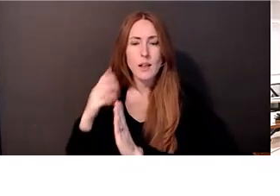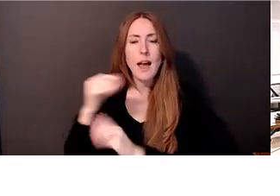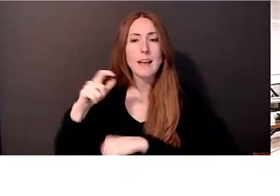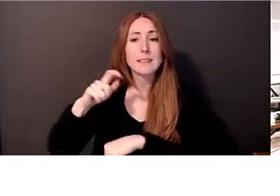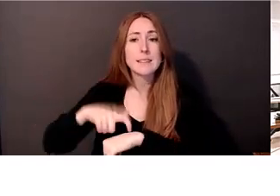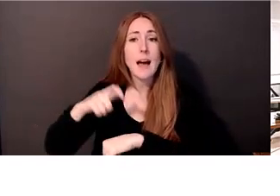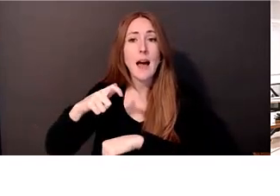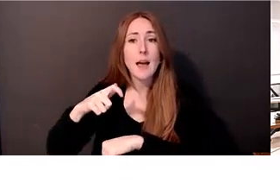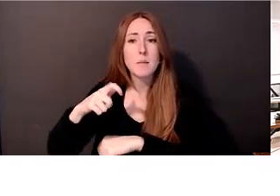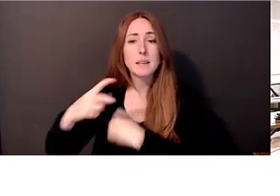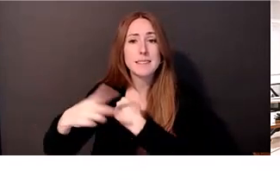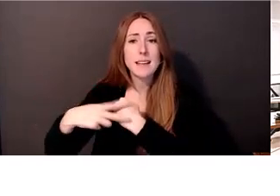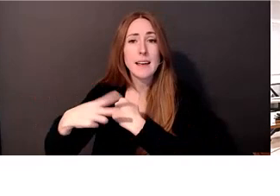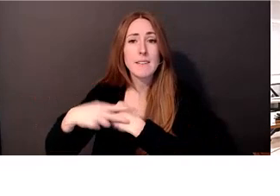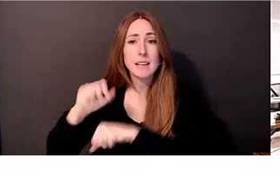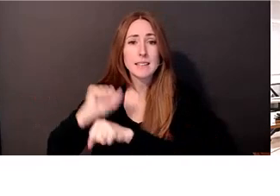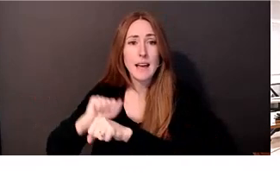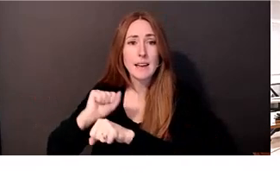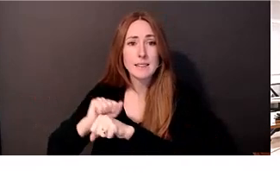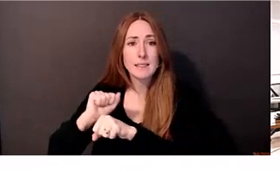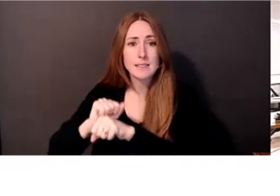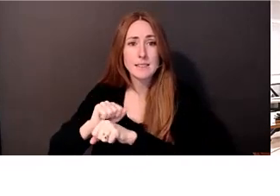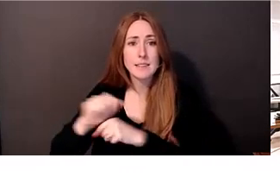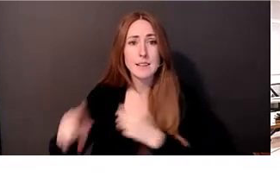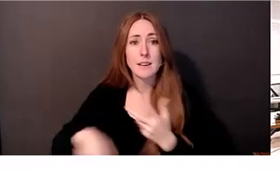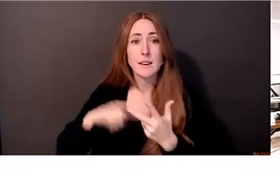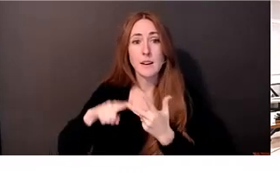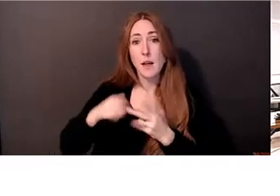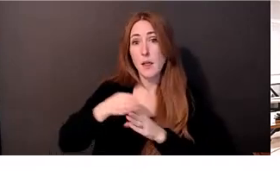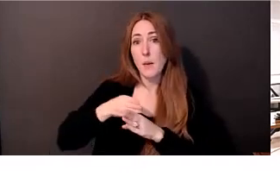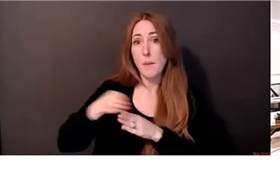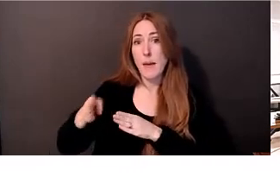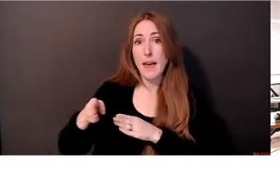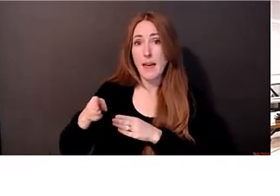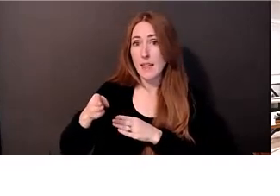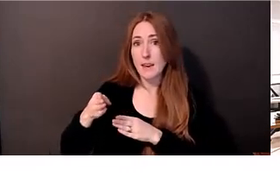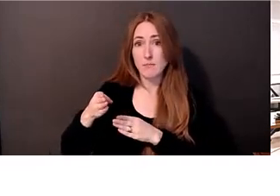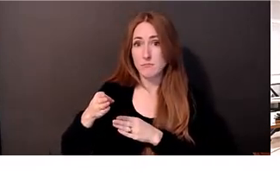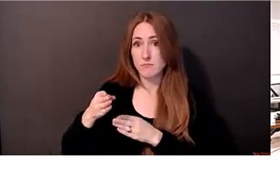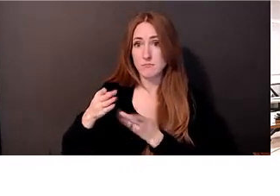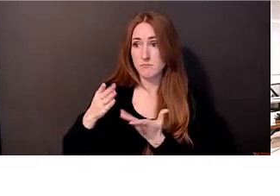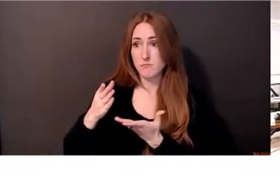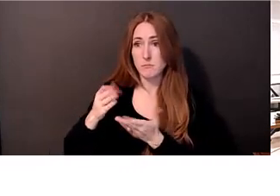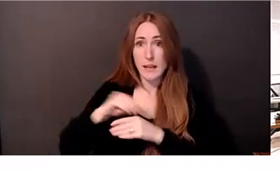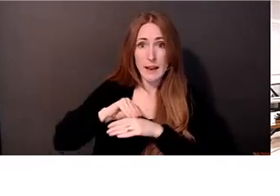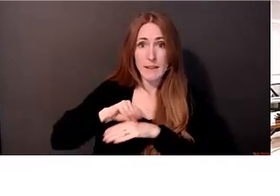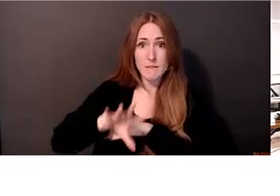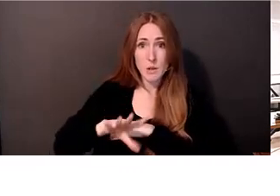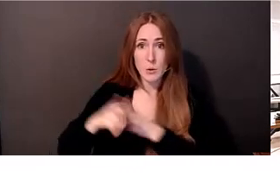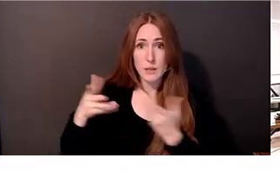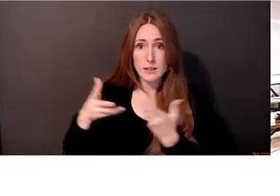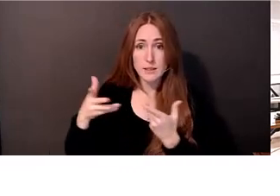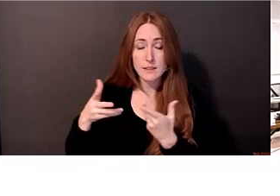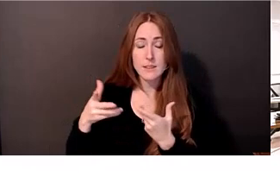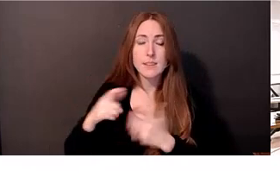The main factor that influence their performance is time, resources, support, and training.